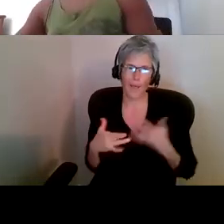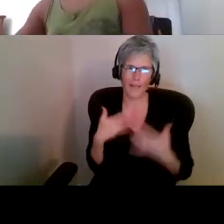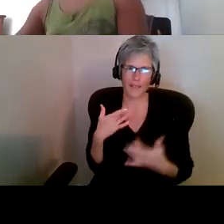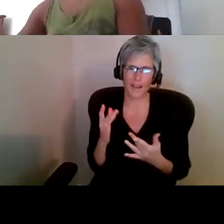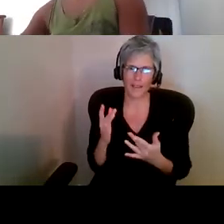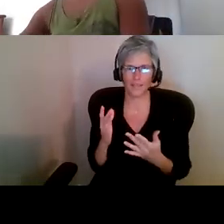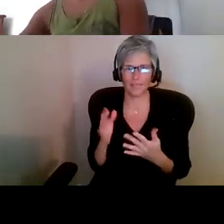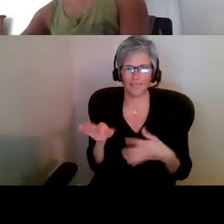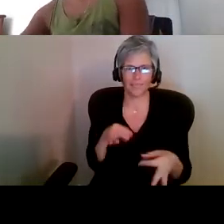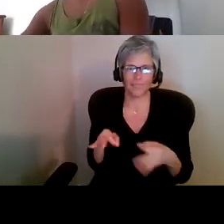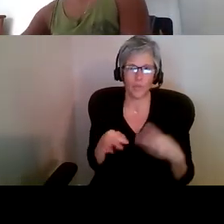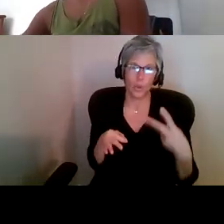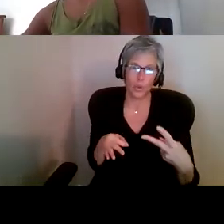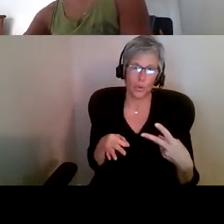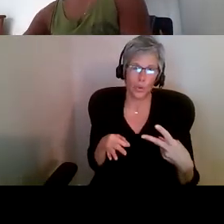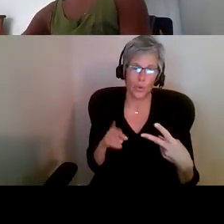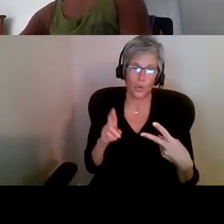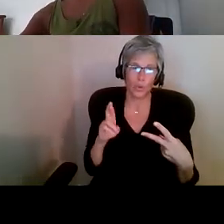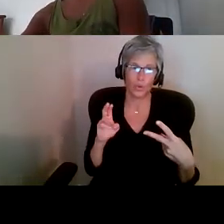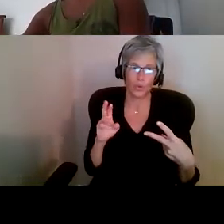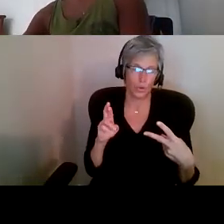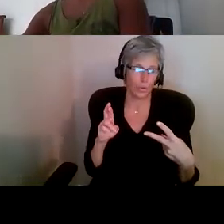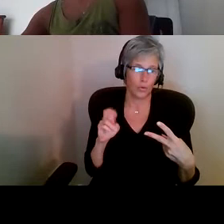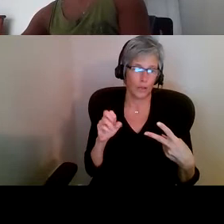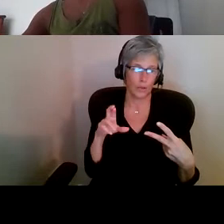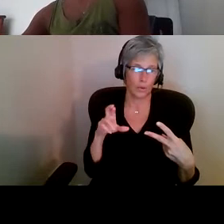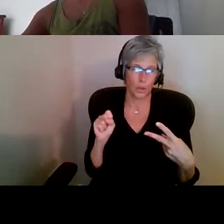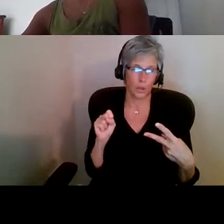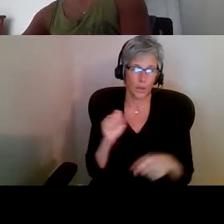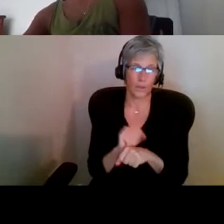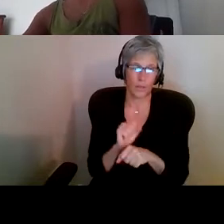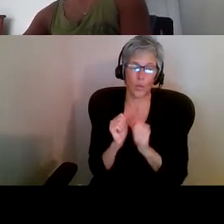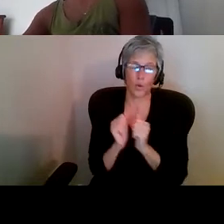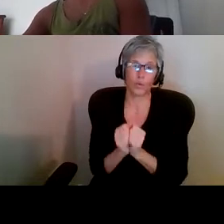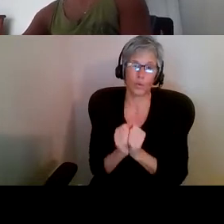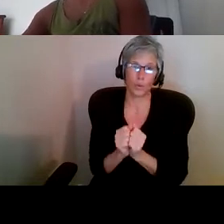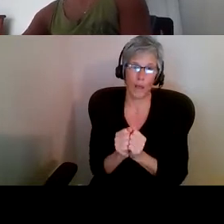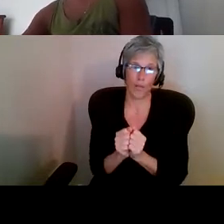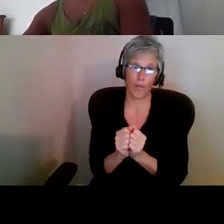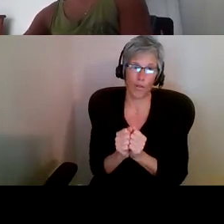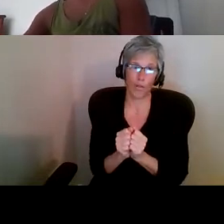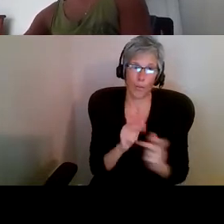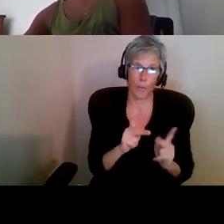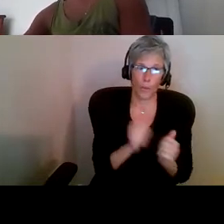resources that have been worked together for people from student affairs and academic affairs